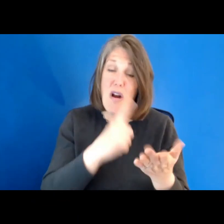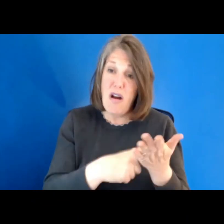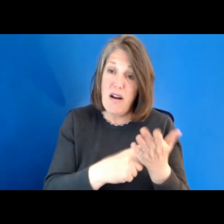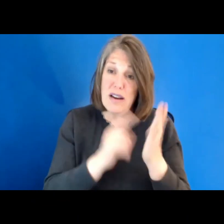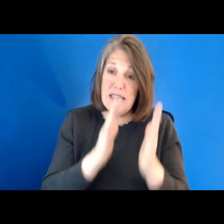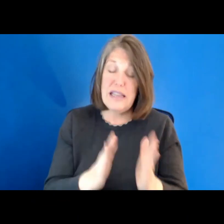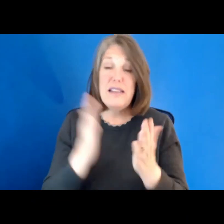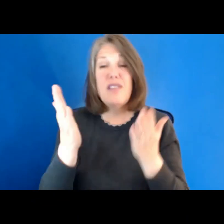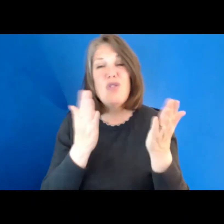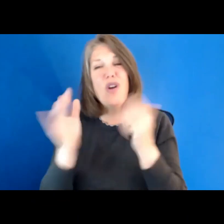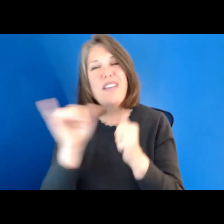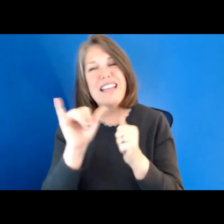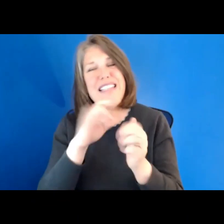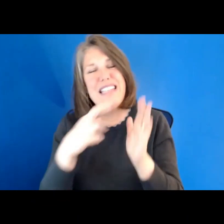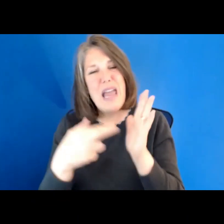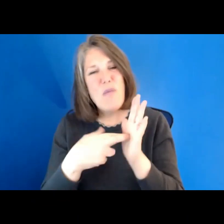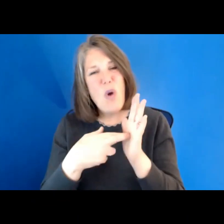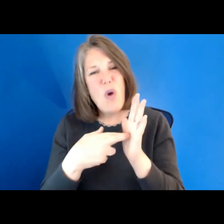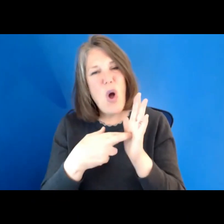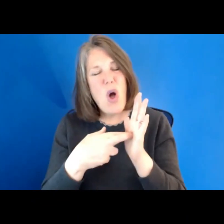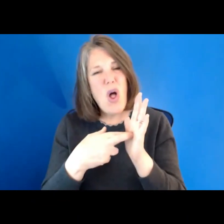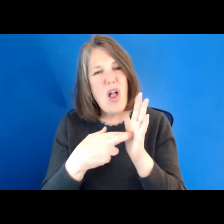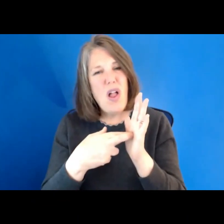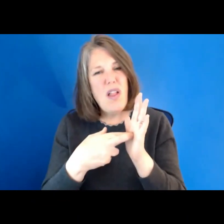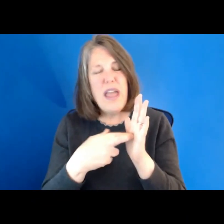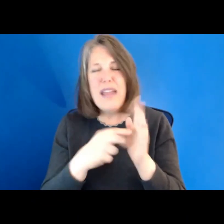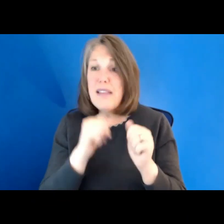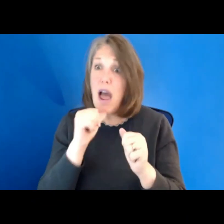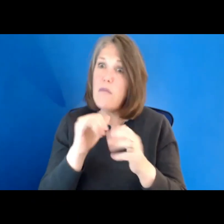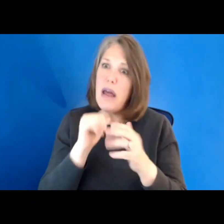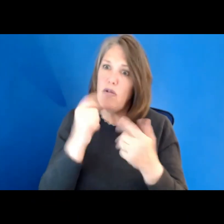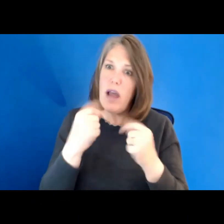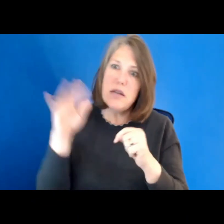same role which isn't to pontificate but to focus -- none of those